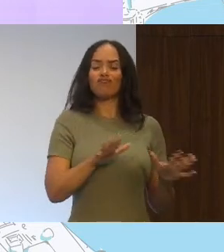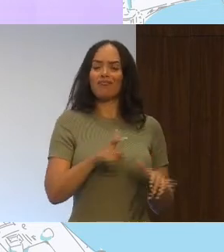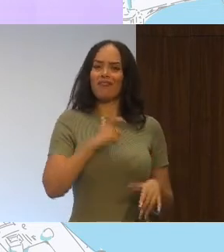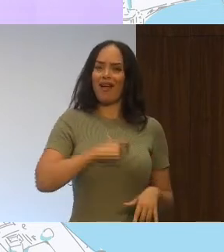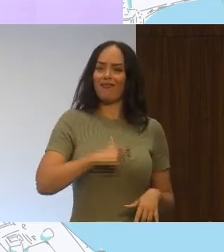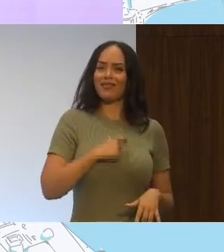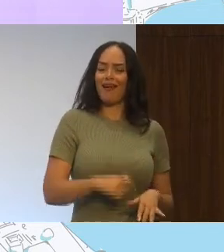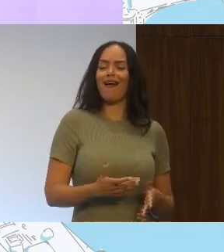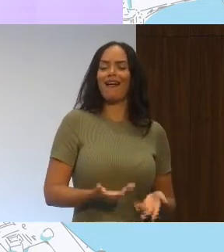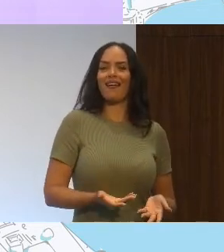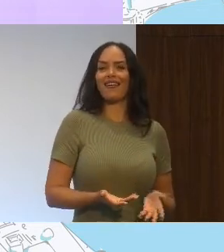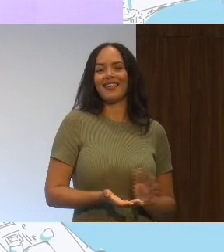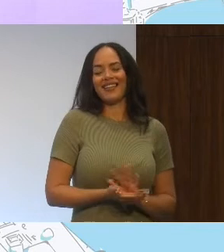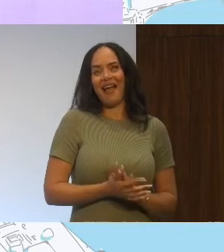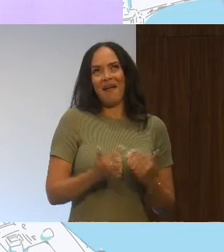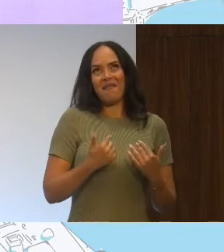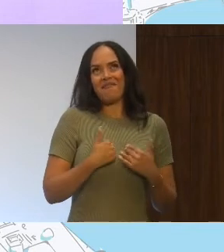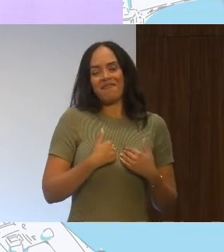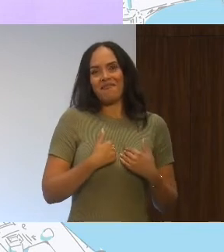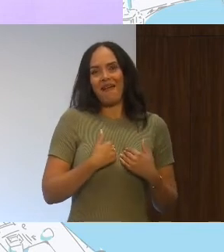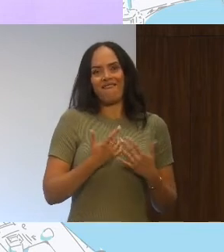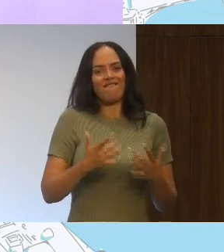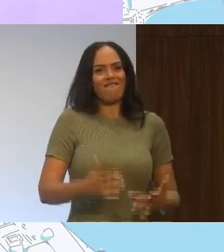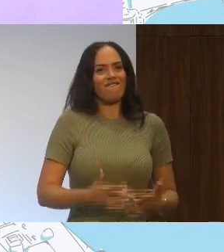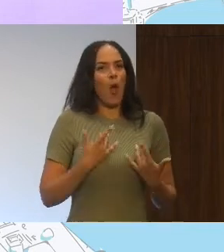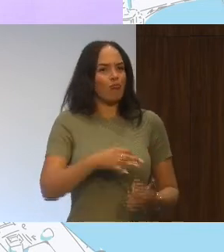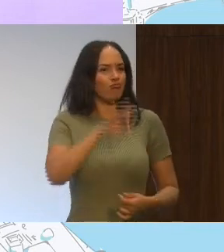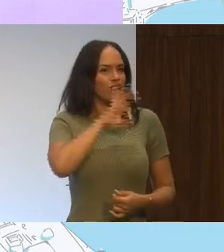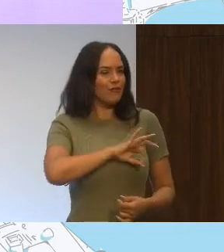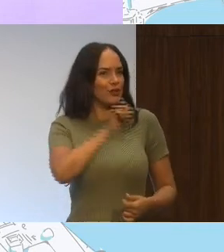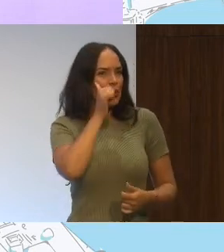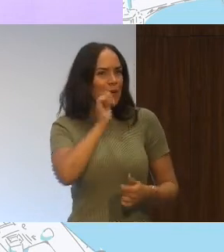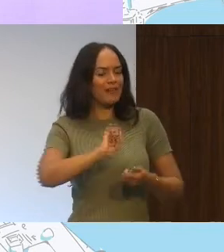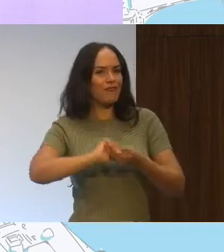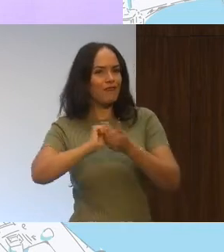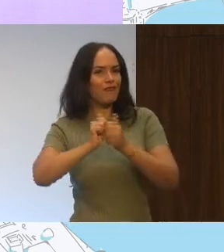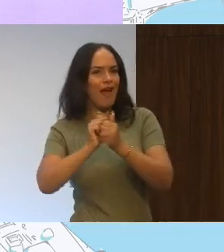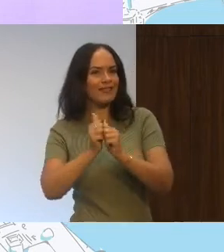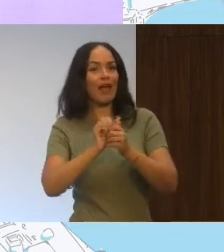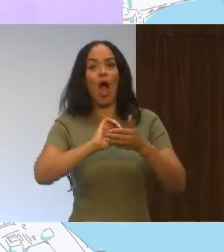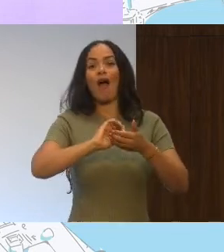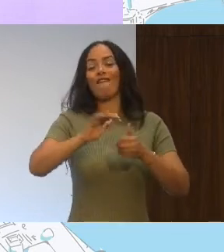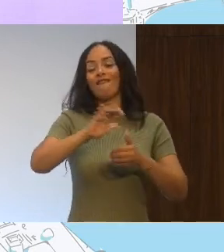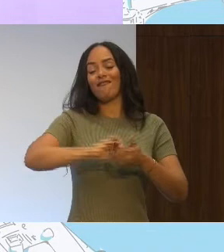I feel privileged to have known him as a friend and as a colleague. He currently works in the King's College